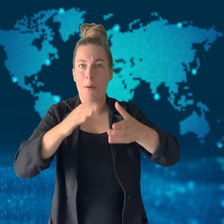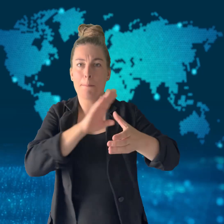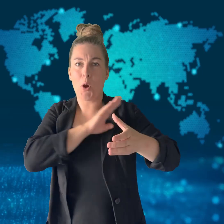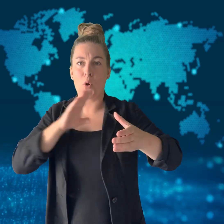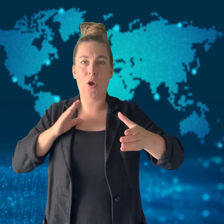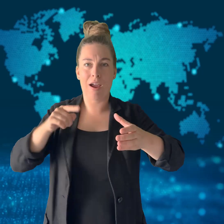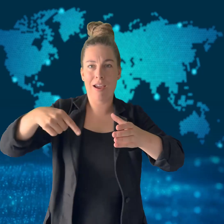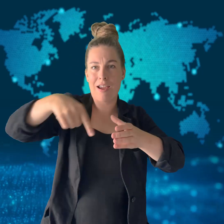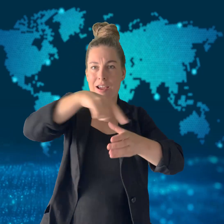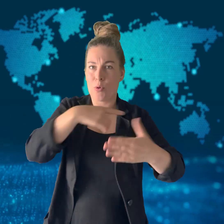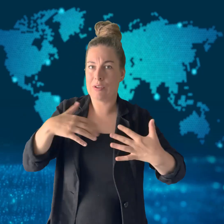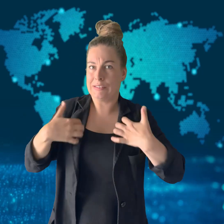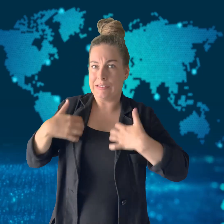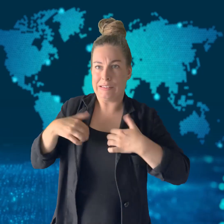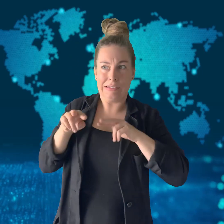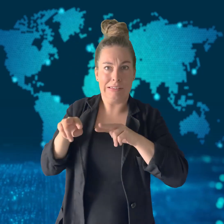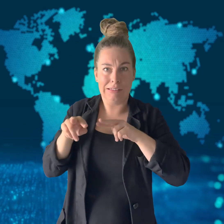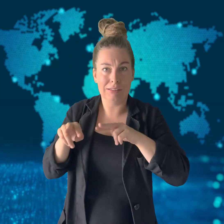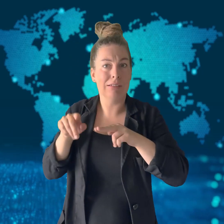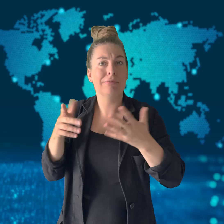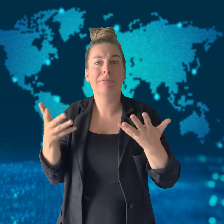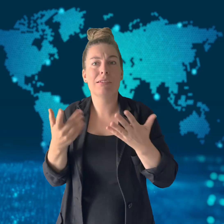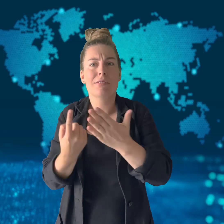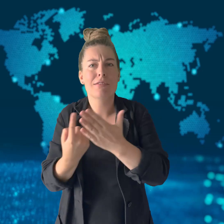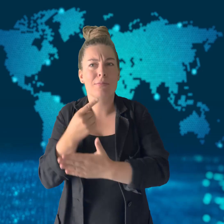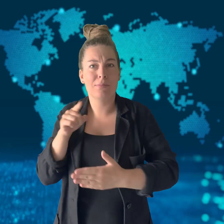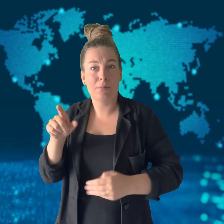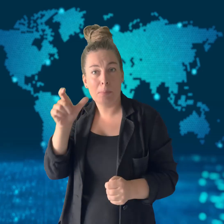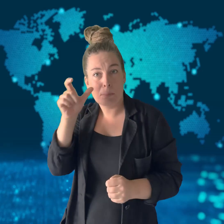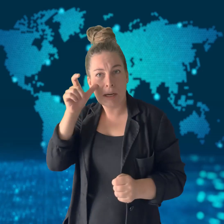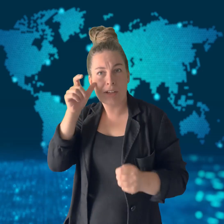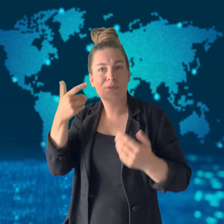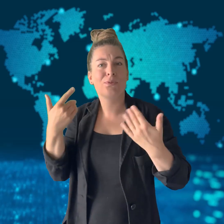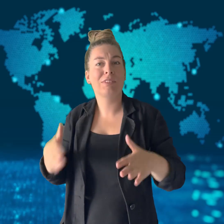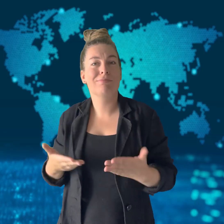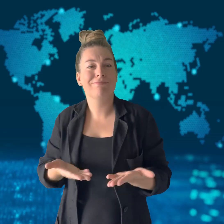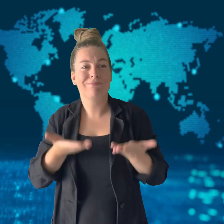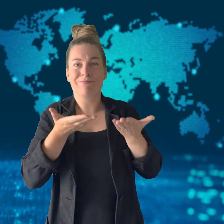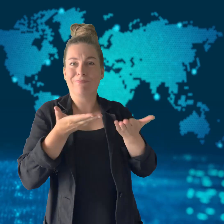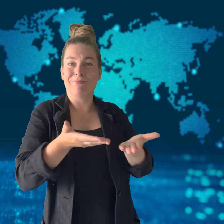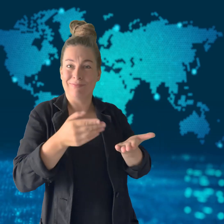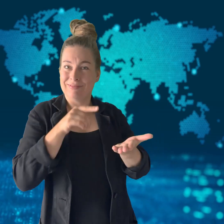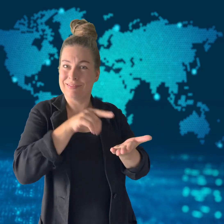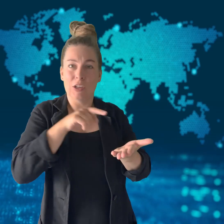Later he called his Vice President Harris